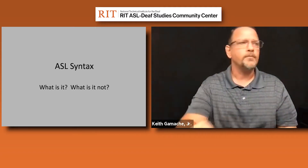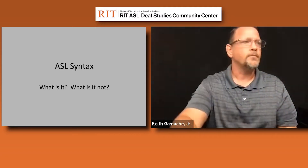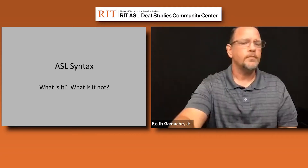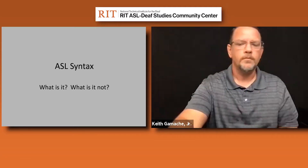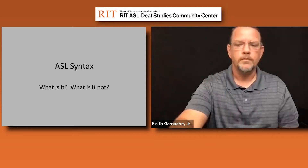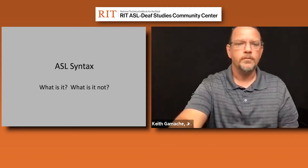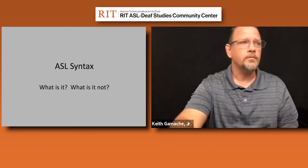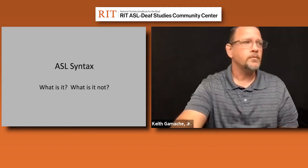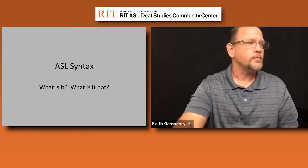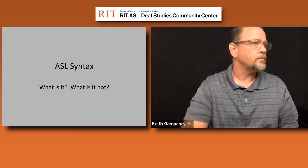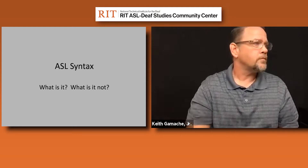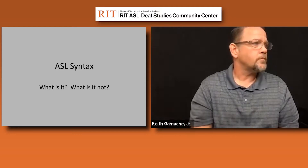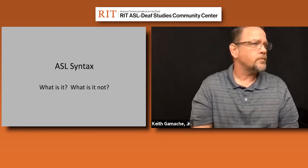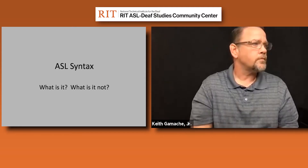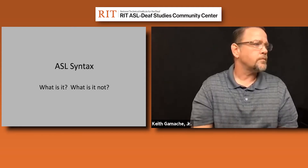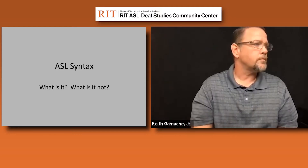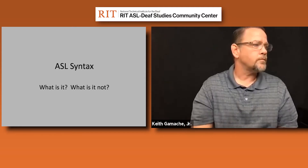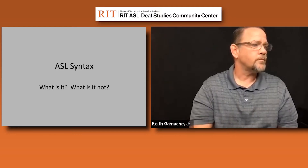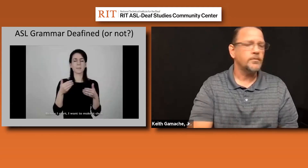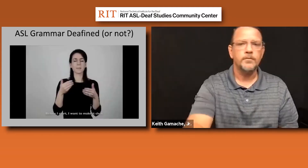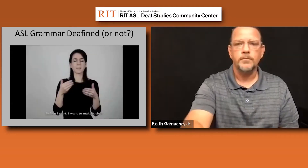but these are the examples I was able to find.